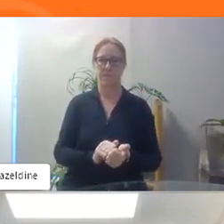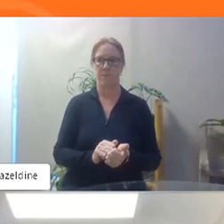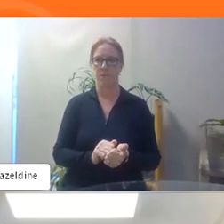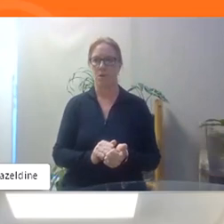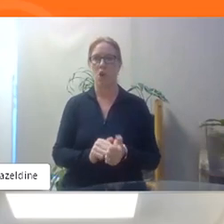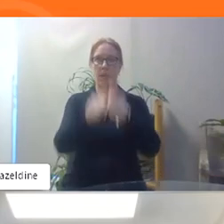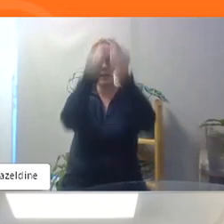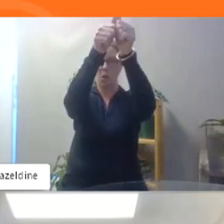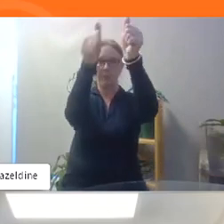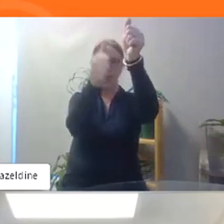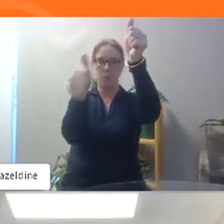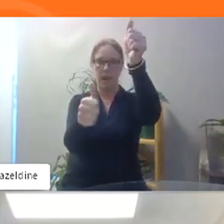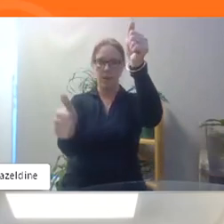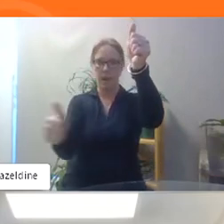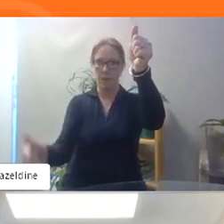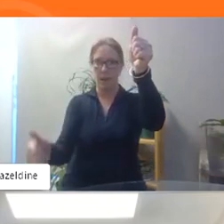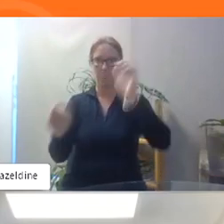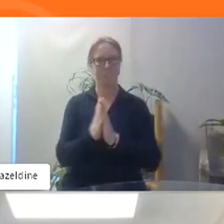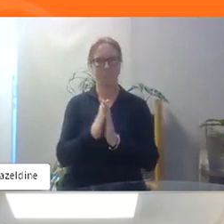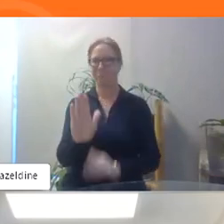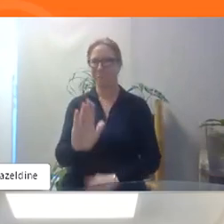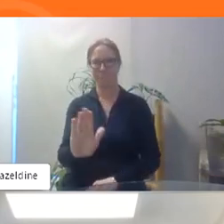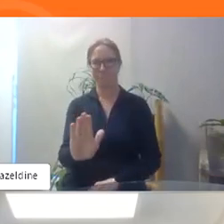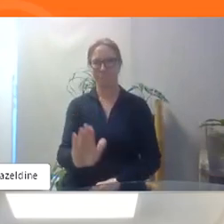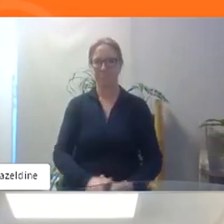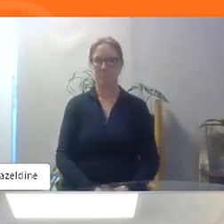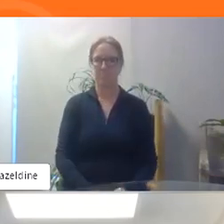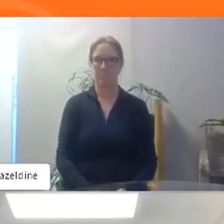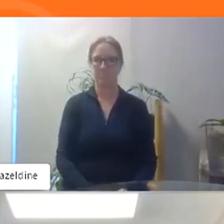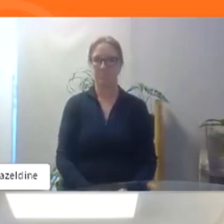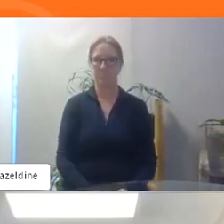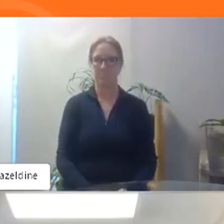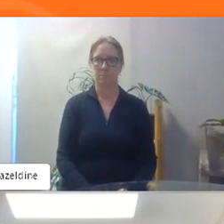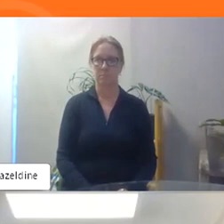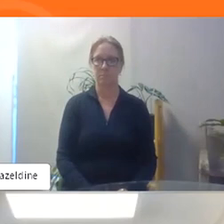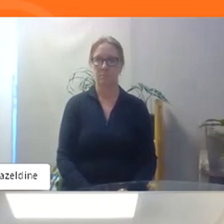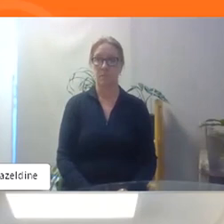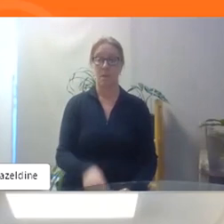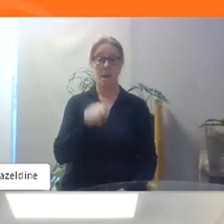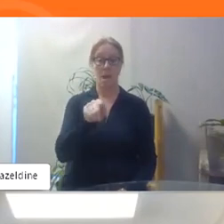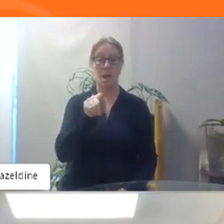that we have become used to. So with that, I would like to offer